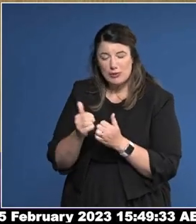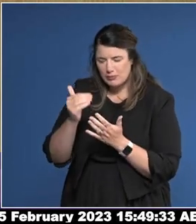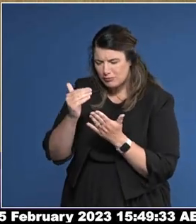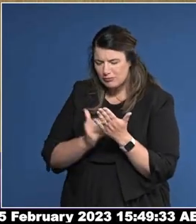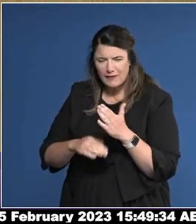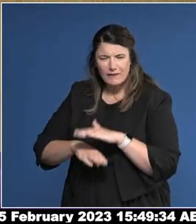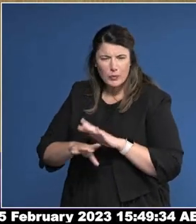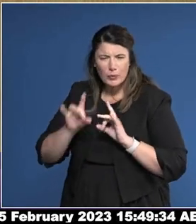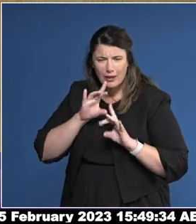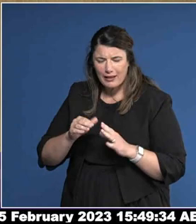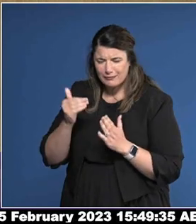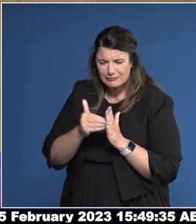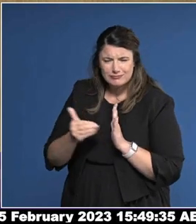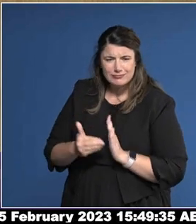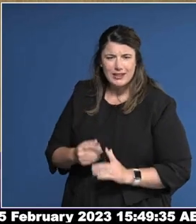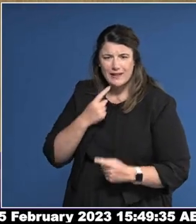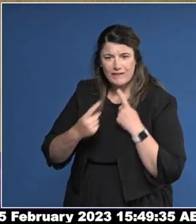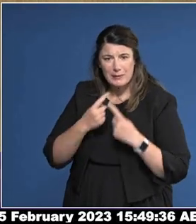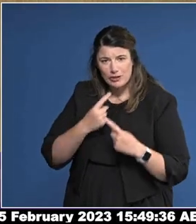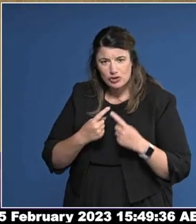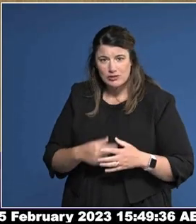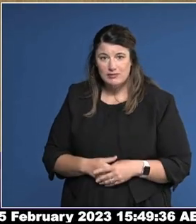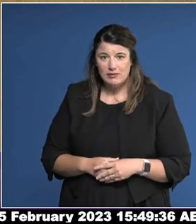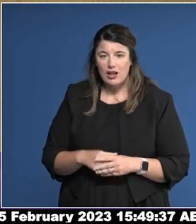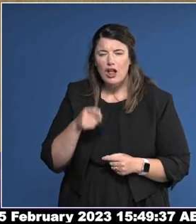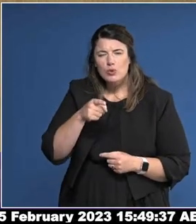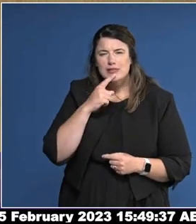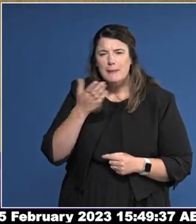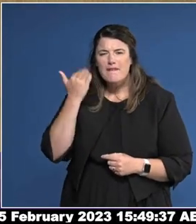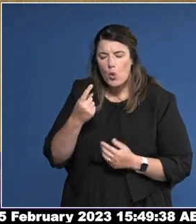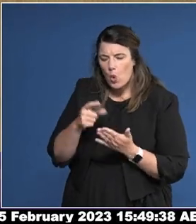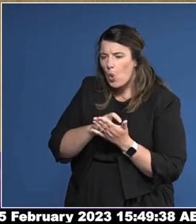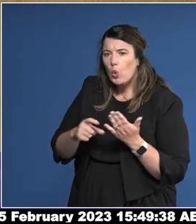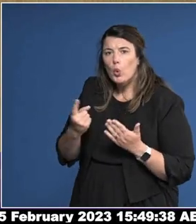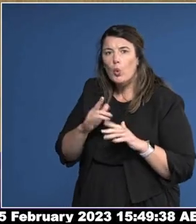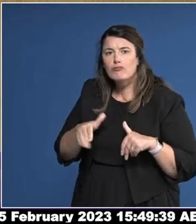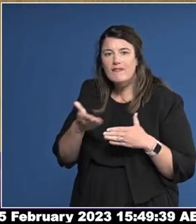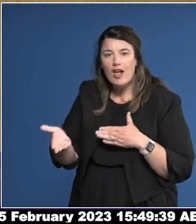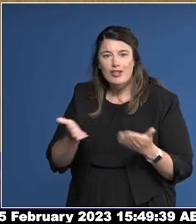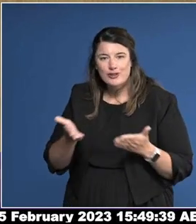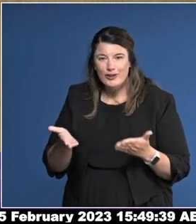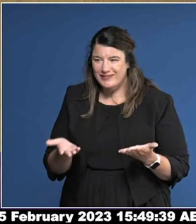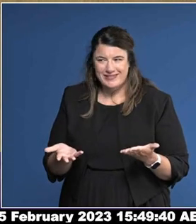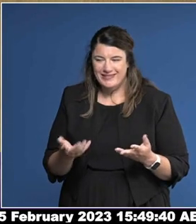You mentioned in there, in terms of details, who is going to be providing the service. And, again, I think that's difficult depending on the type of service.